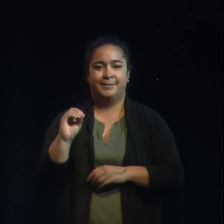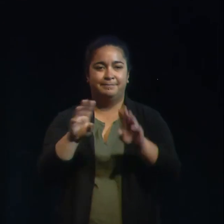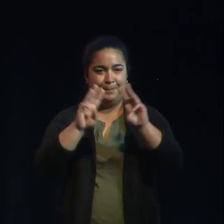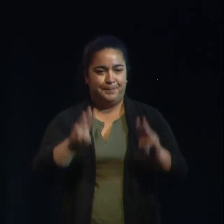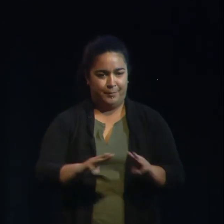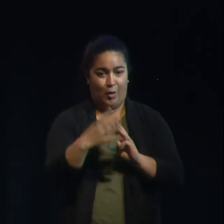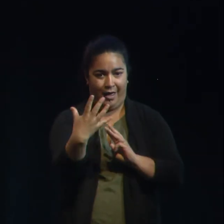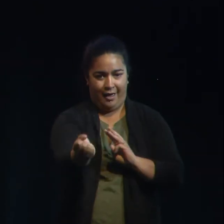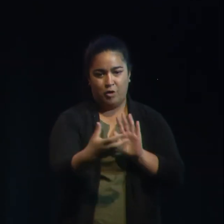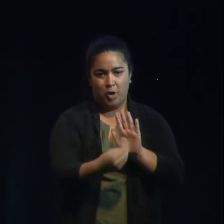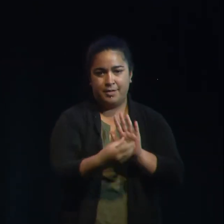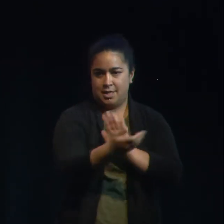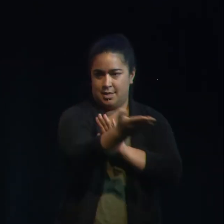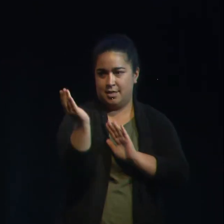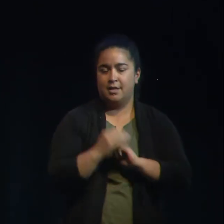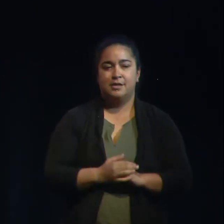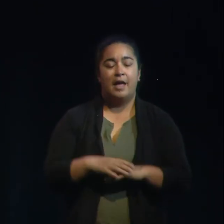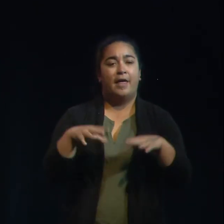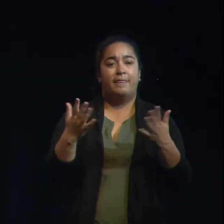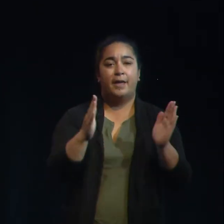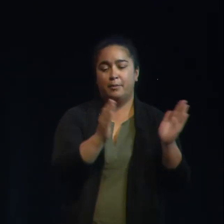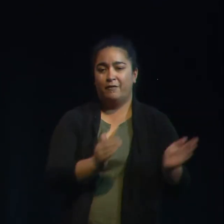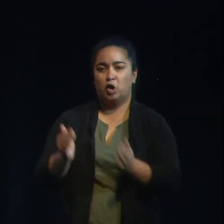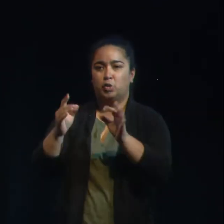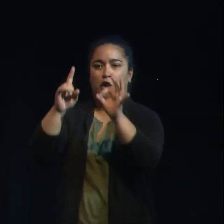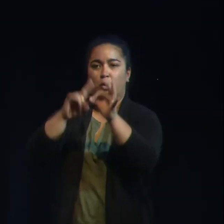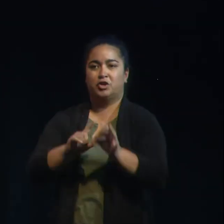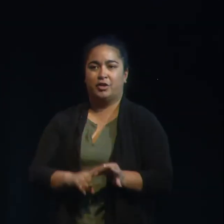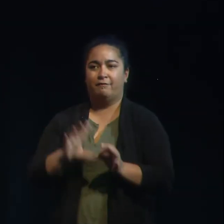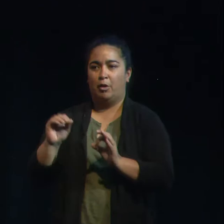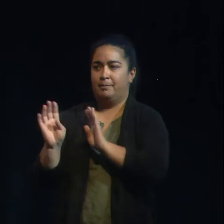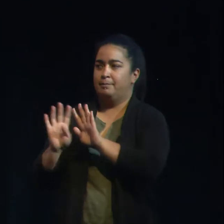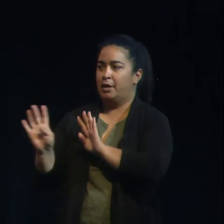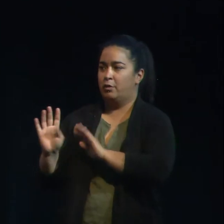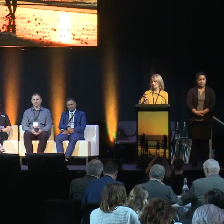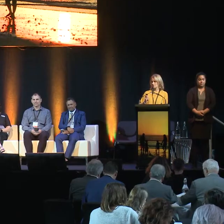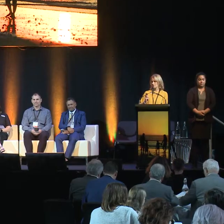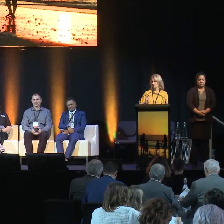of you. We’ll then move through to a question format from our panel.